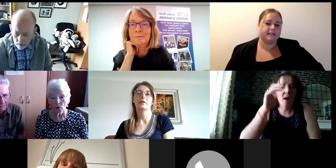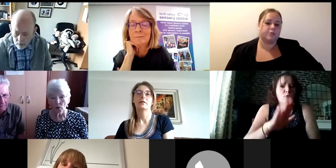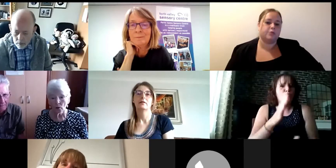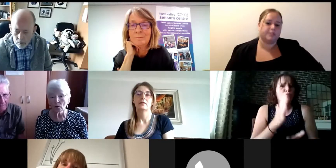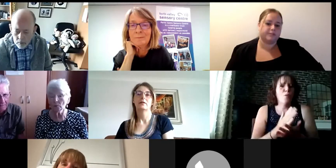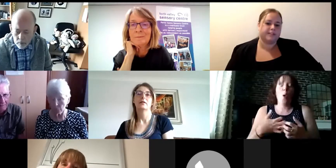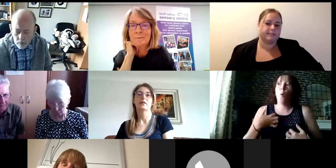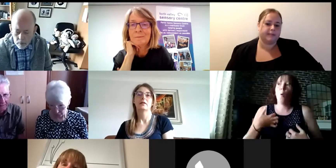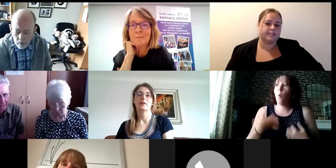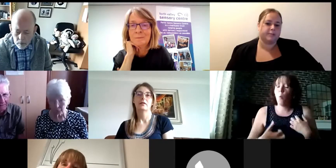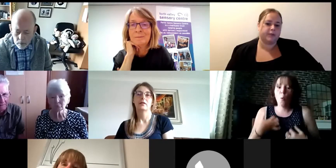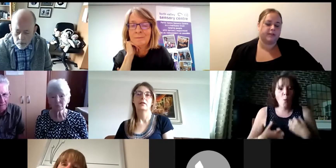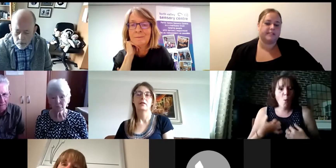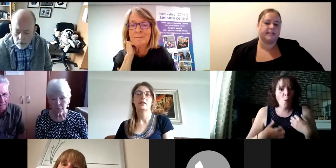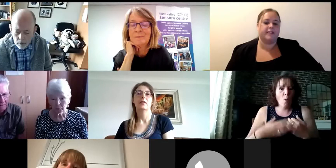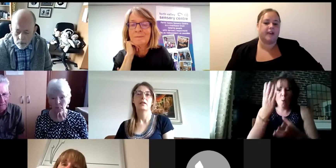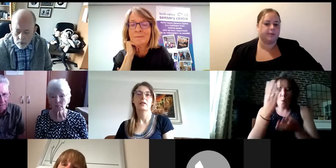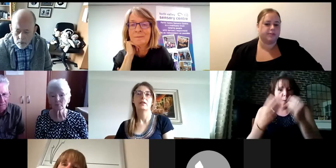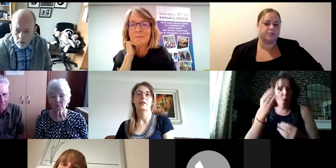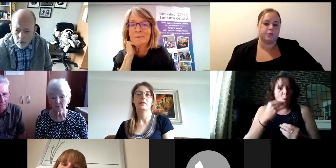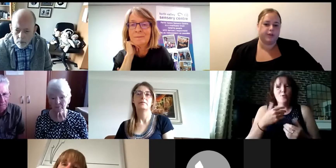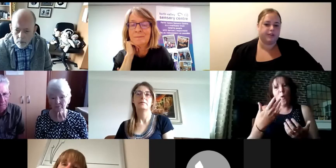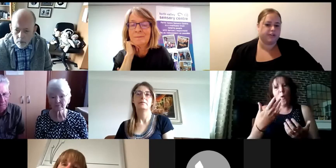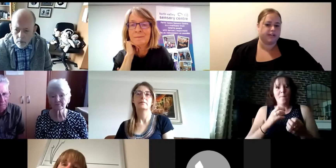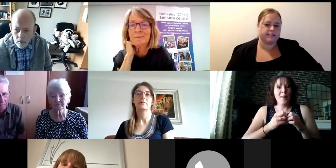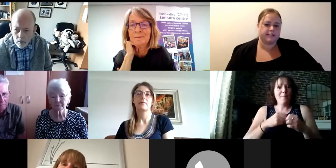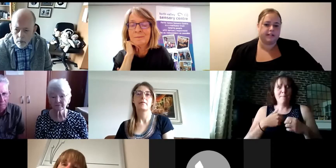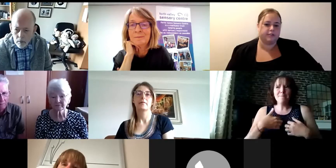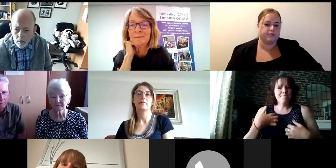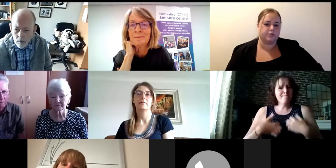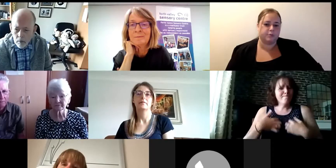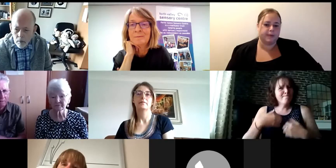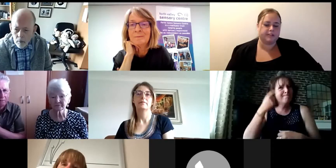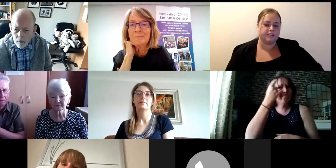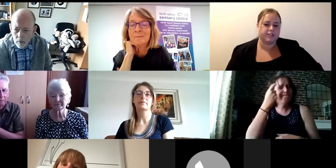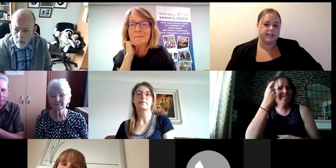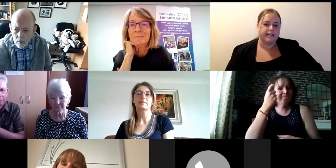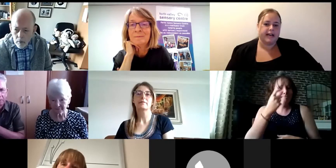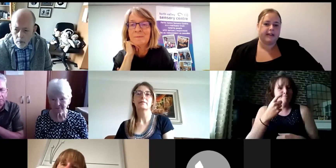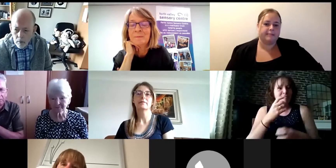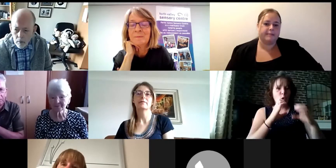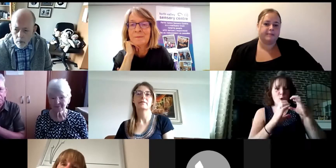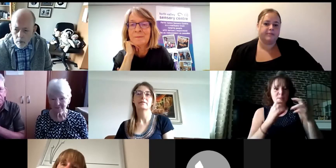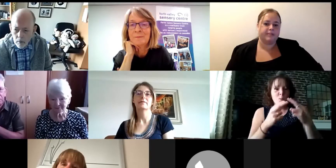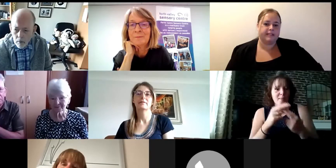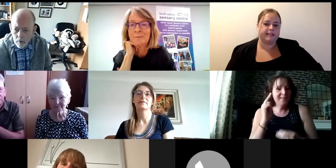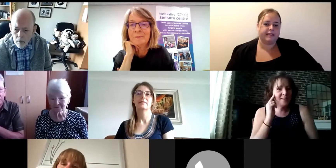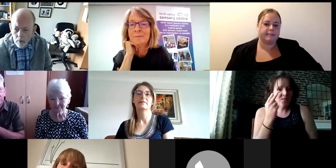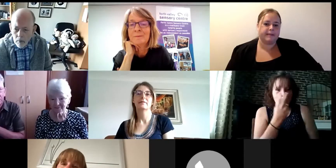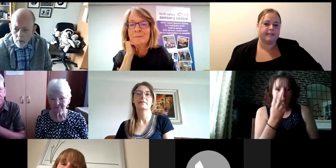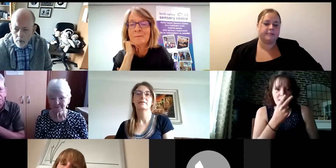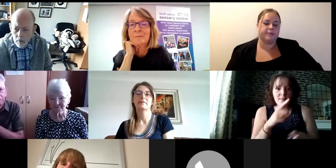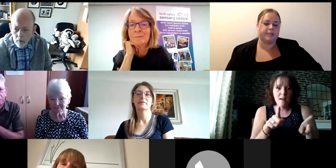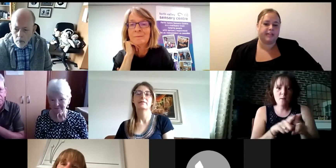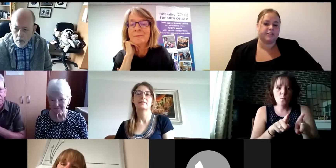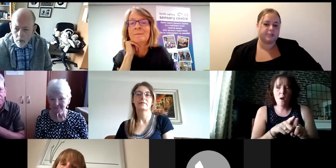course for deafblind awareness and that was so interesting I learned so much and it really made me think about the communication